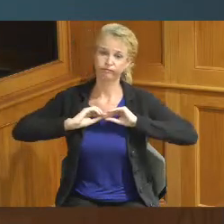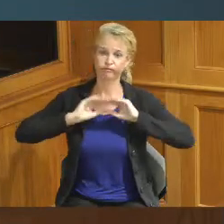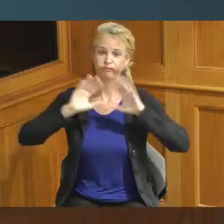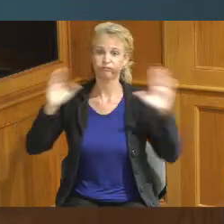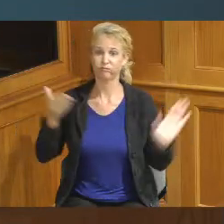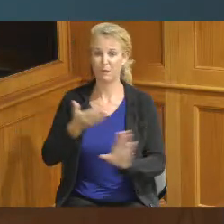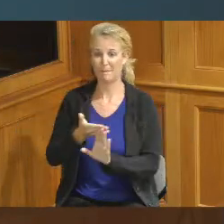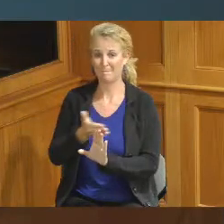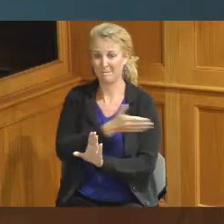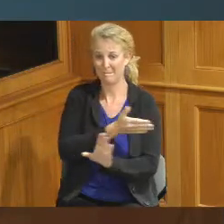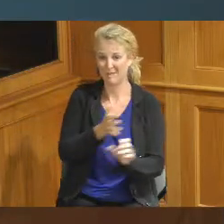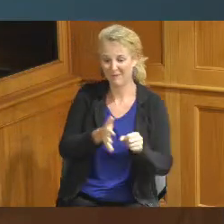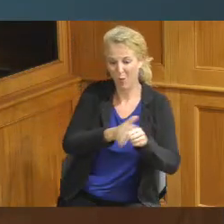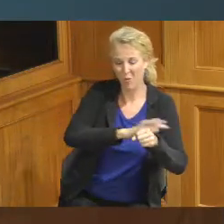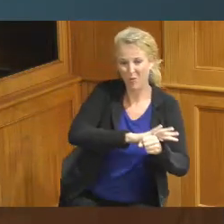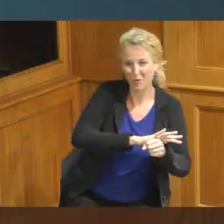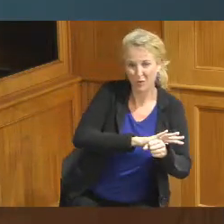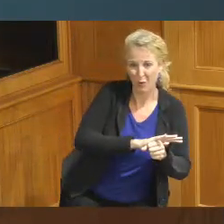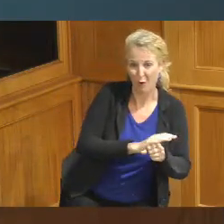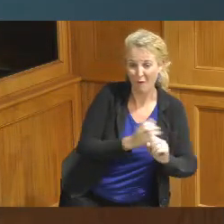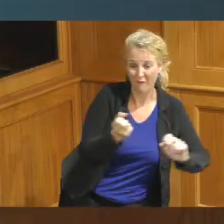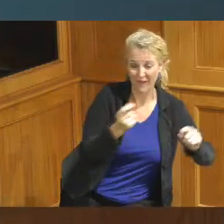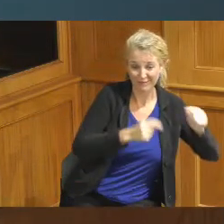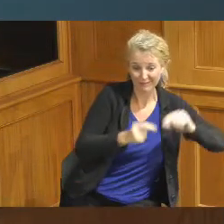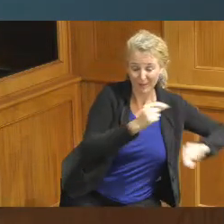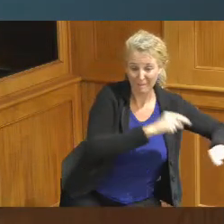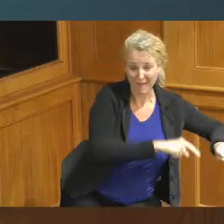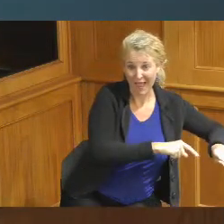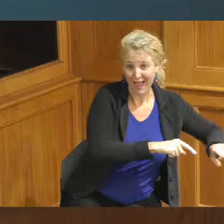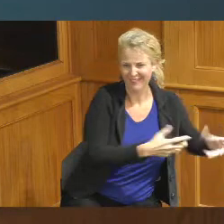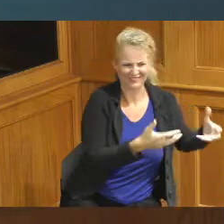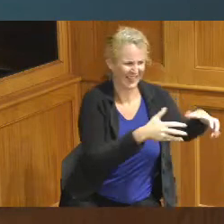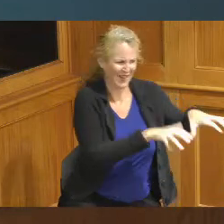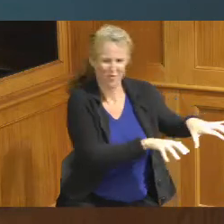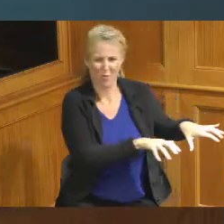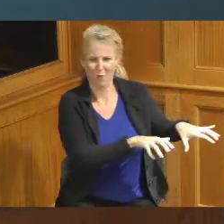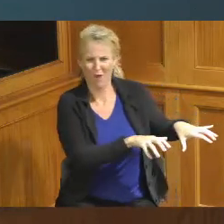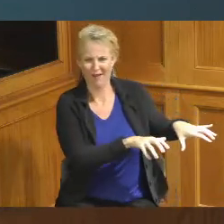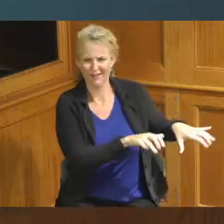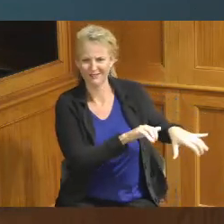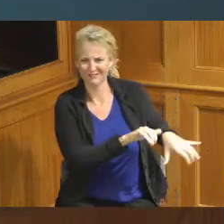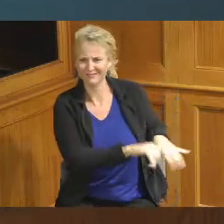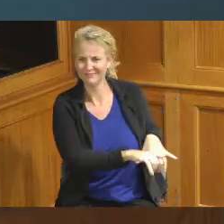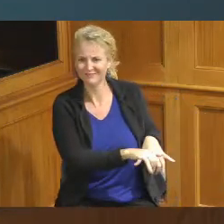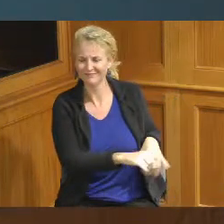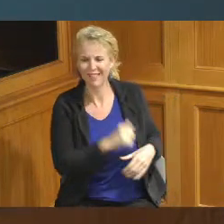want to go back to how it was before Co I mean we I just didn't I didn't like back in the day